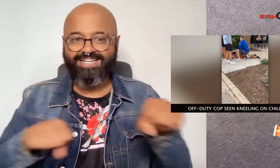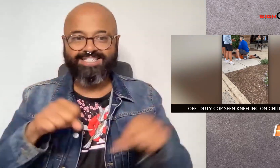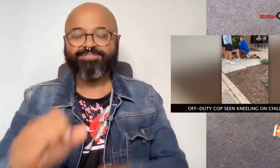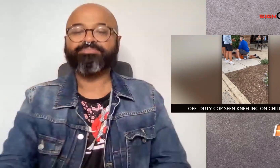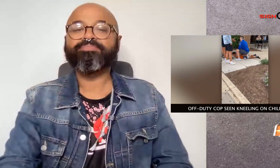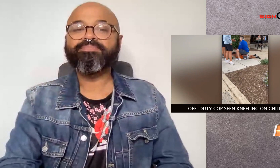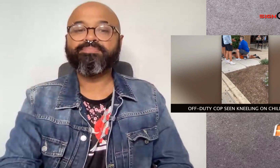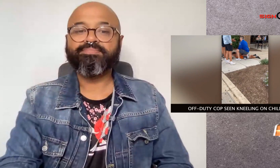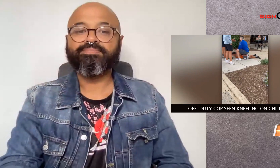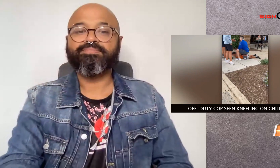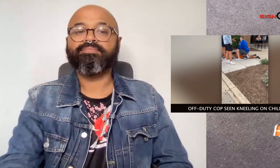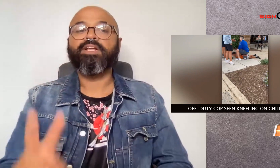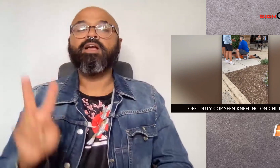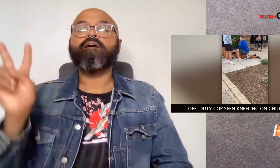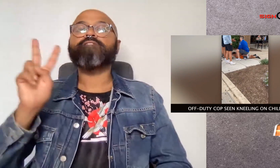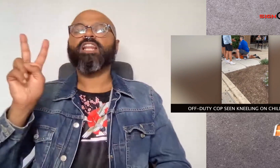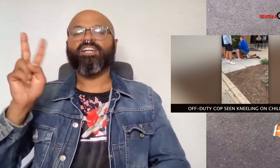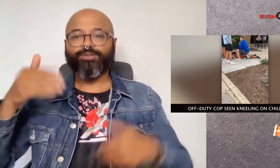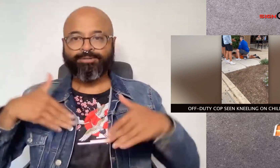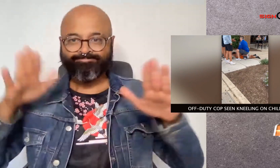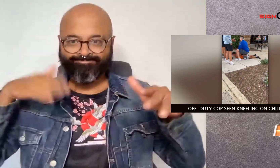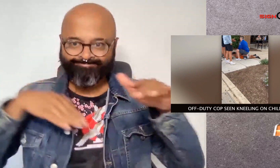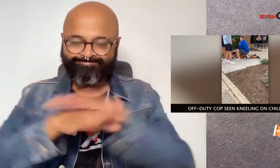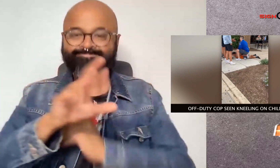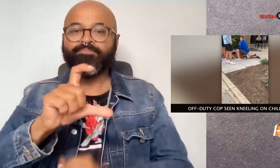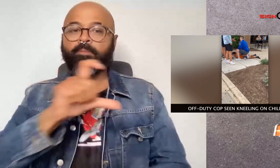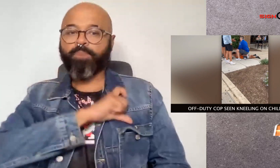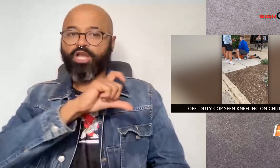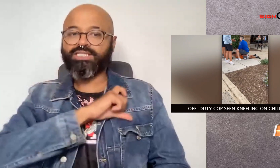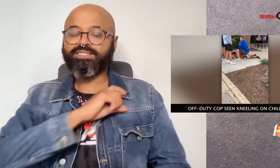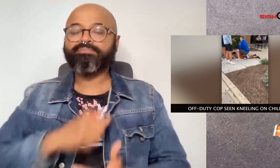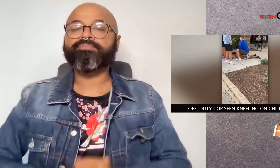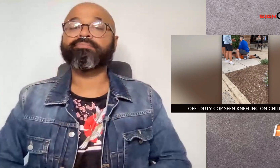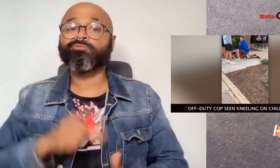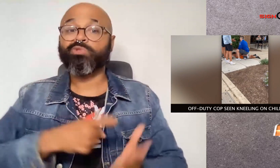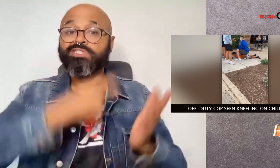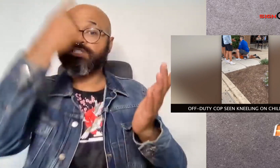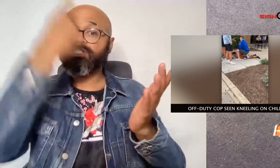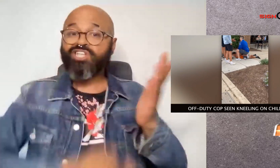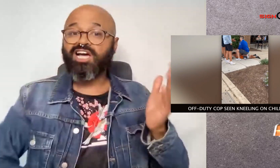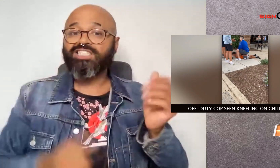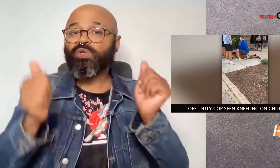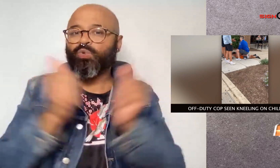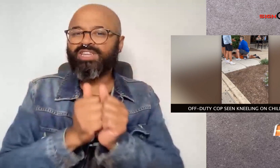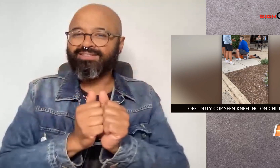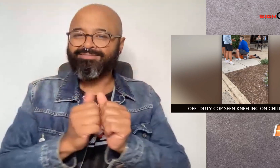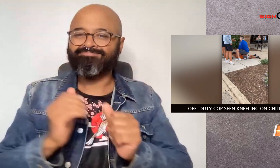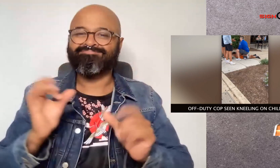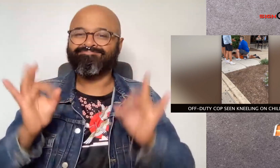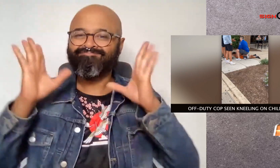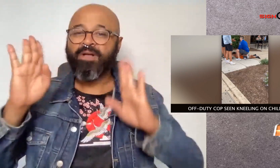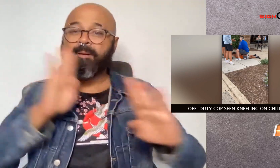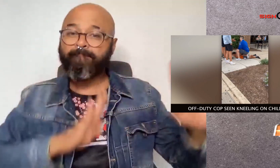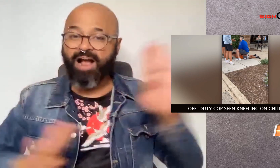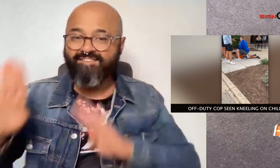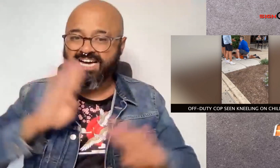took the bike Vitellaro turned himself into police he's now been charged with felony misconduct